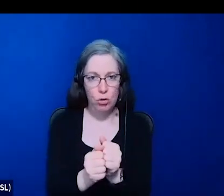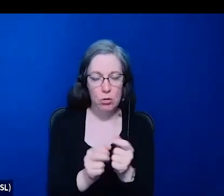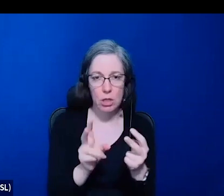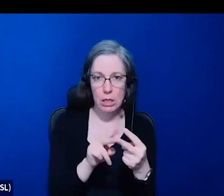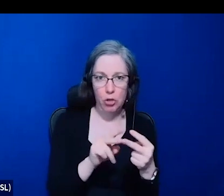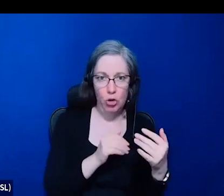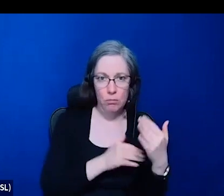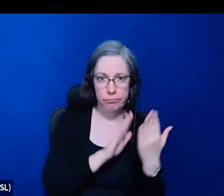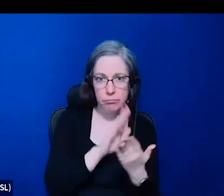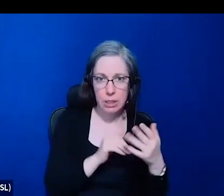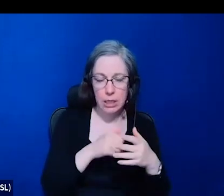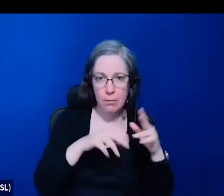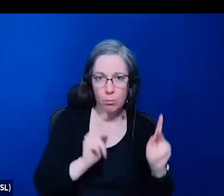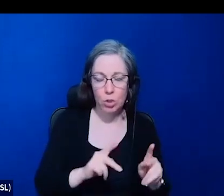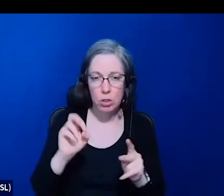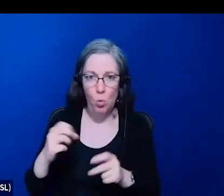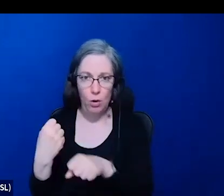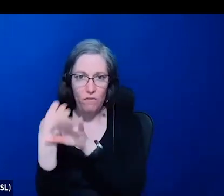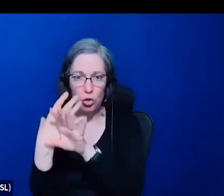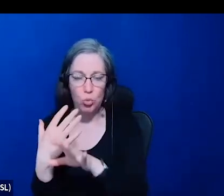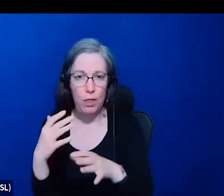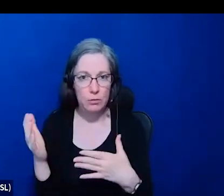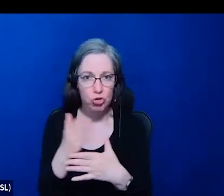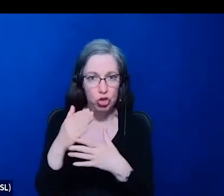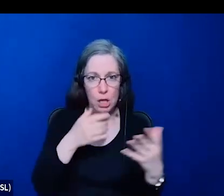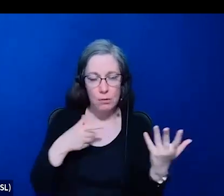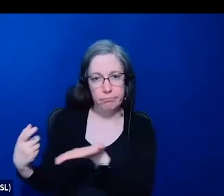Then also, once we establish that network of people doing this research,